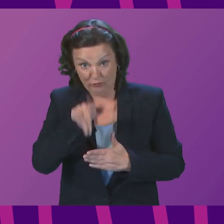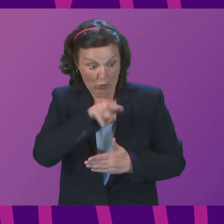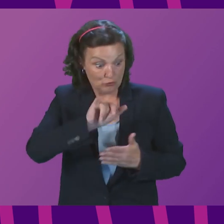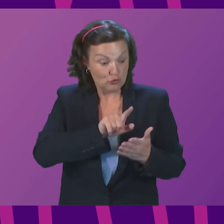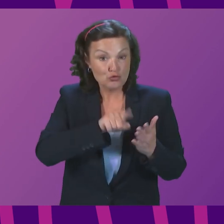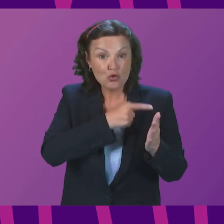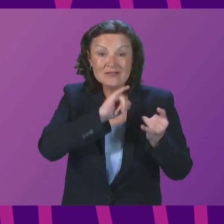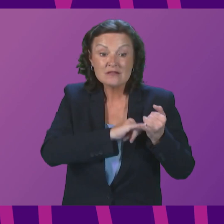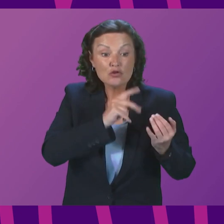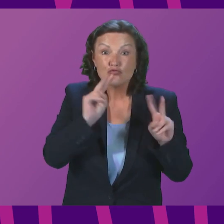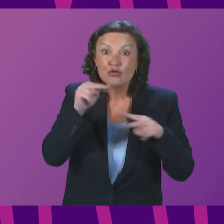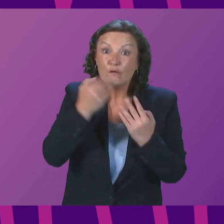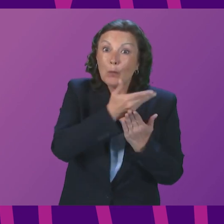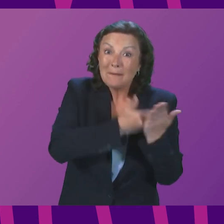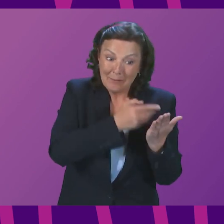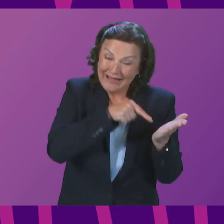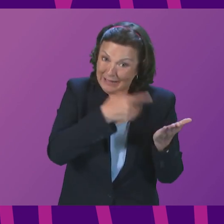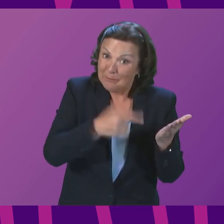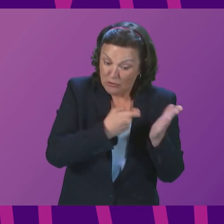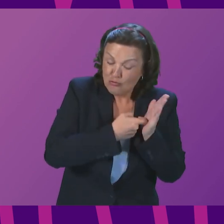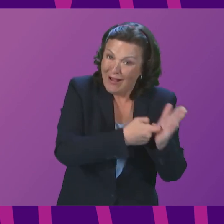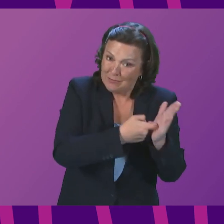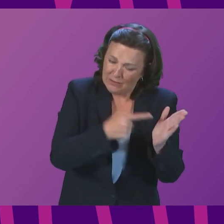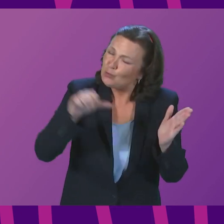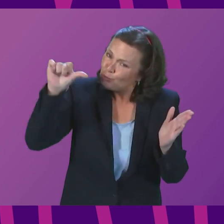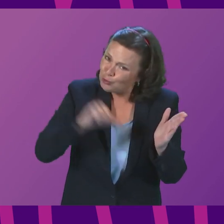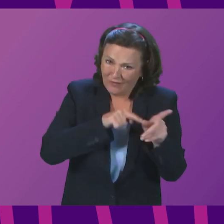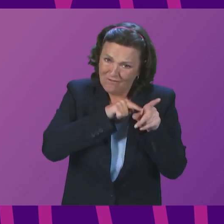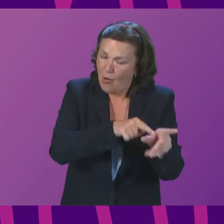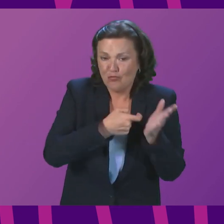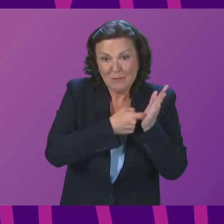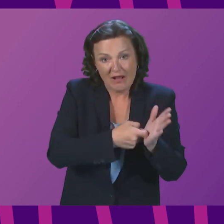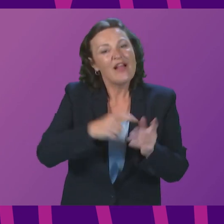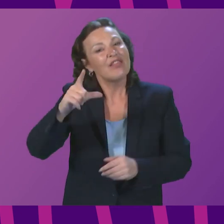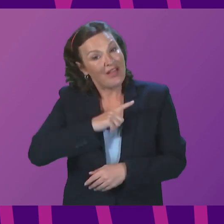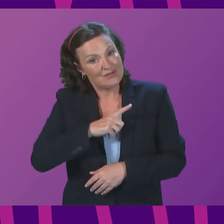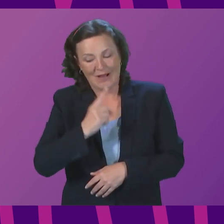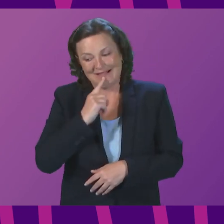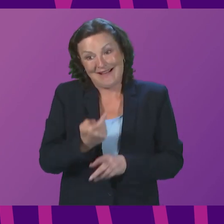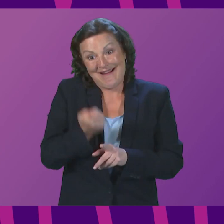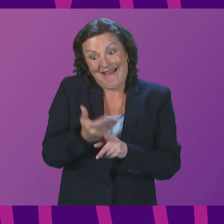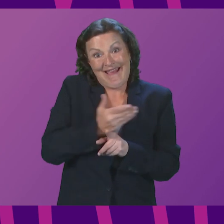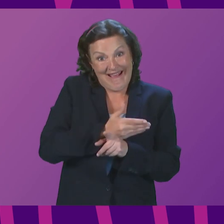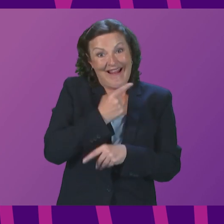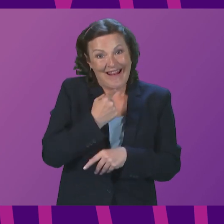review are actually implemented. That is why the work that I referred to in my earlier answer is so important.